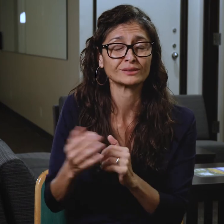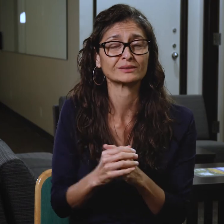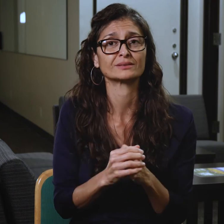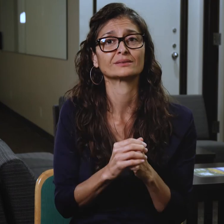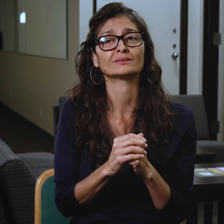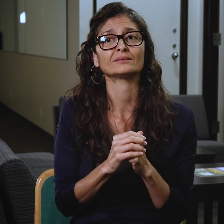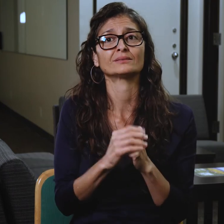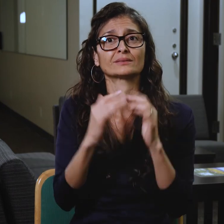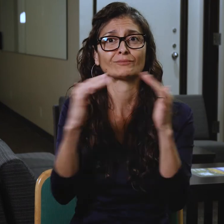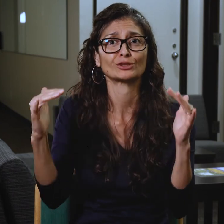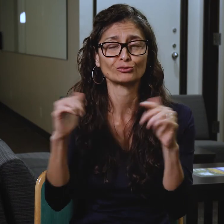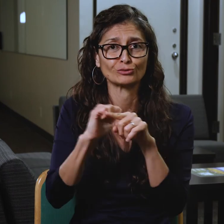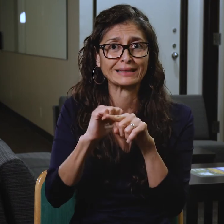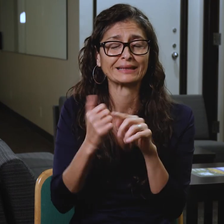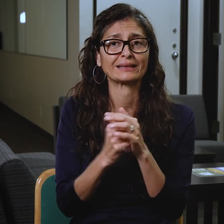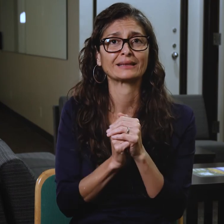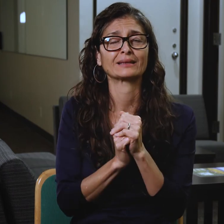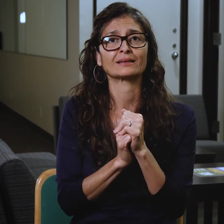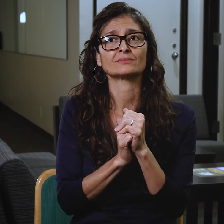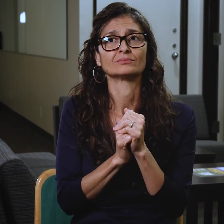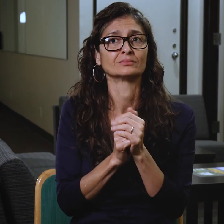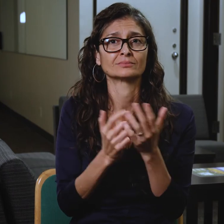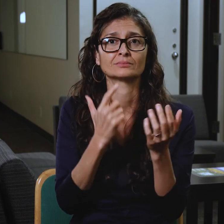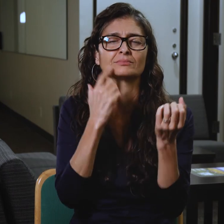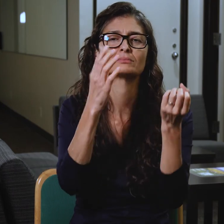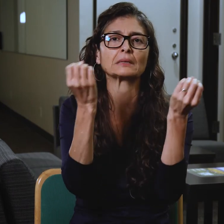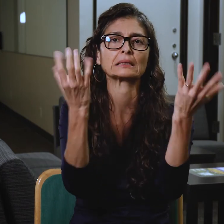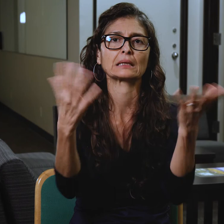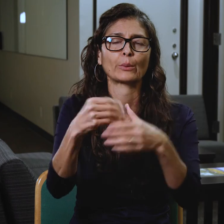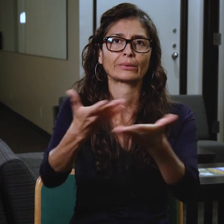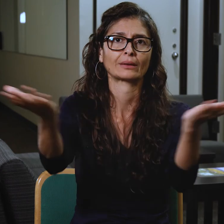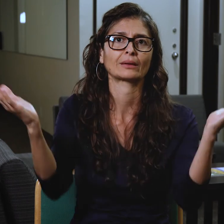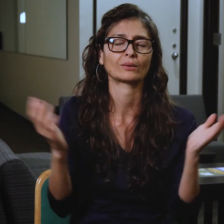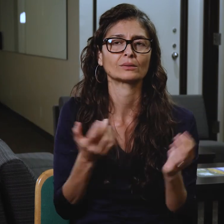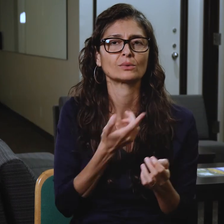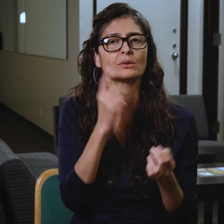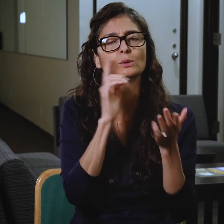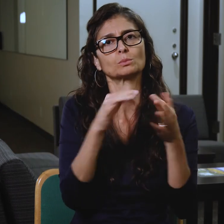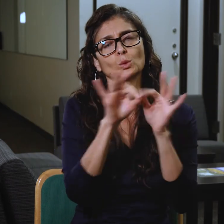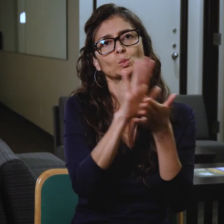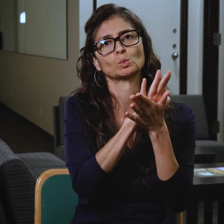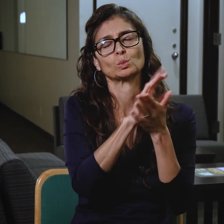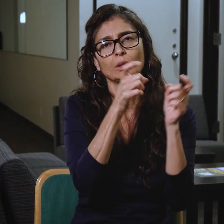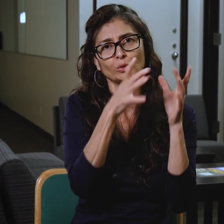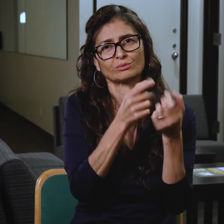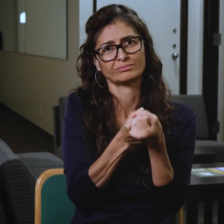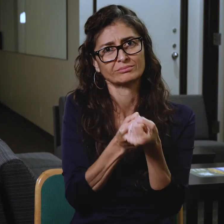conferences about white privilege, diversity training. There are so many options out there.